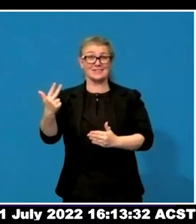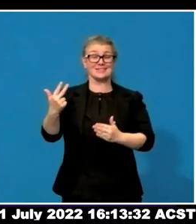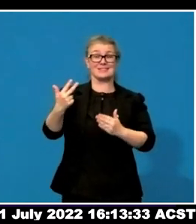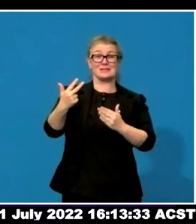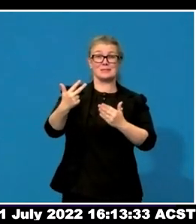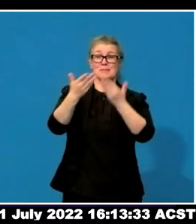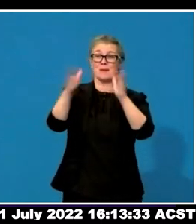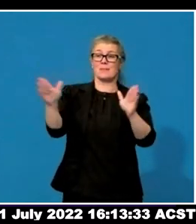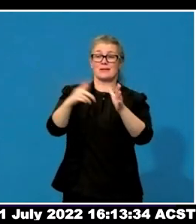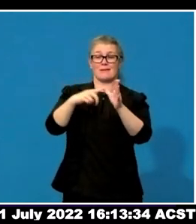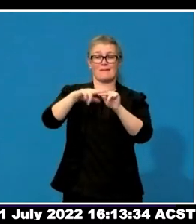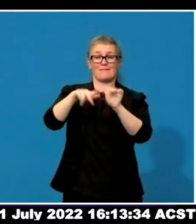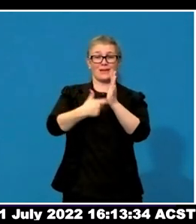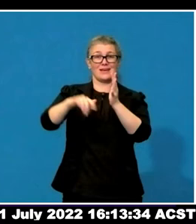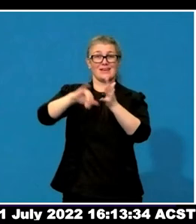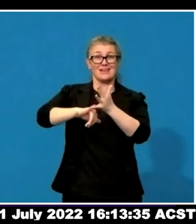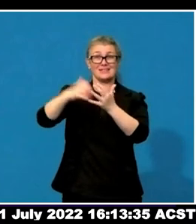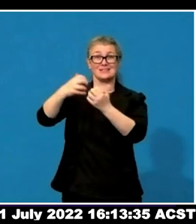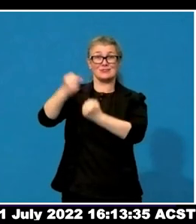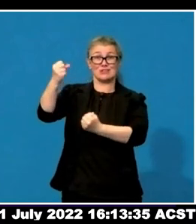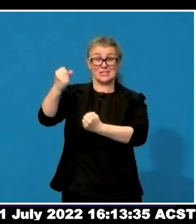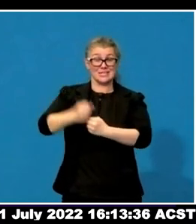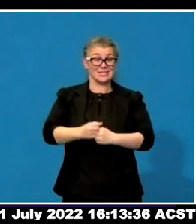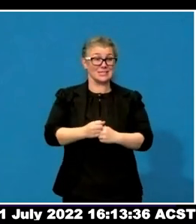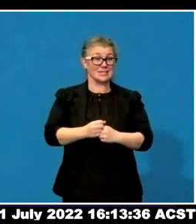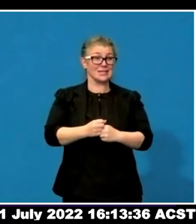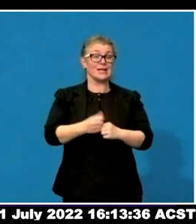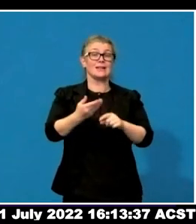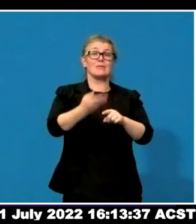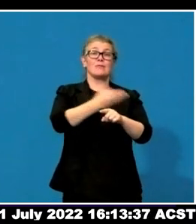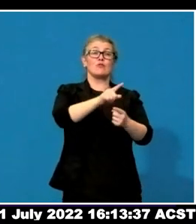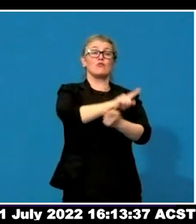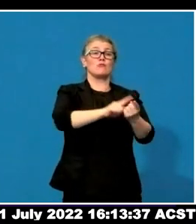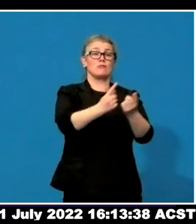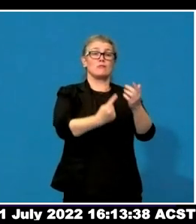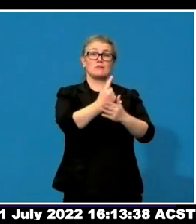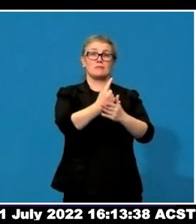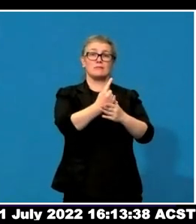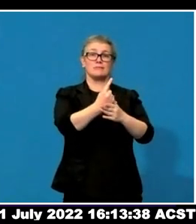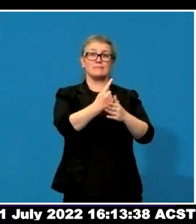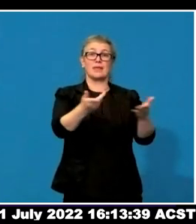Chair, when the conference was held here in Alice Springs. And there was no information about disability in that degree course.